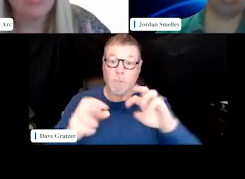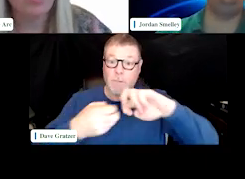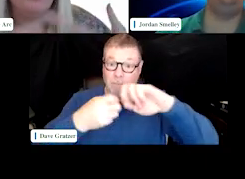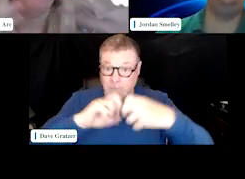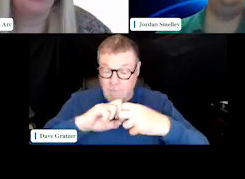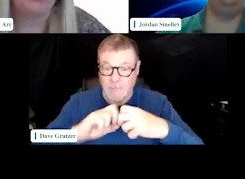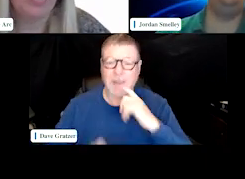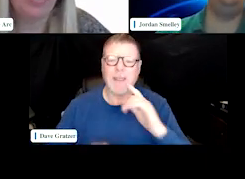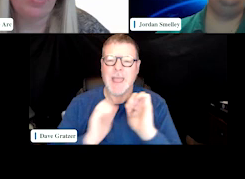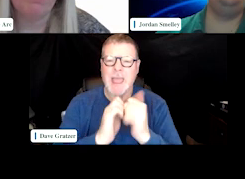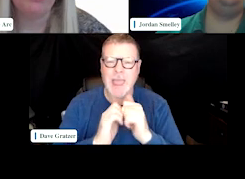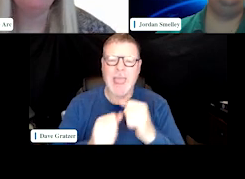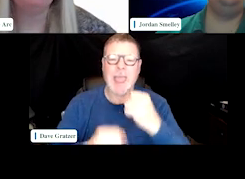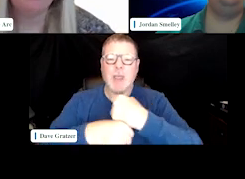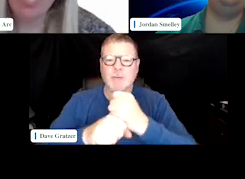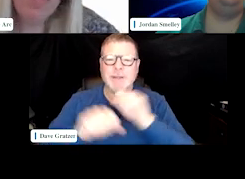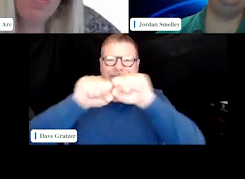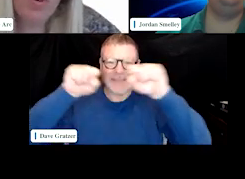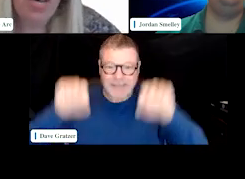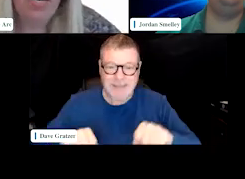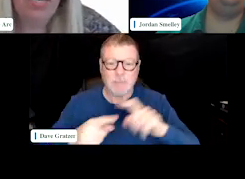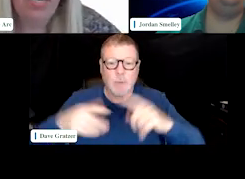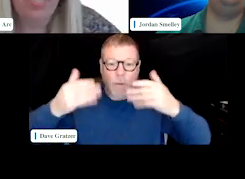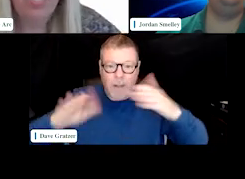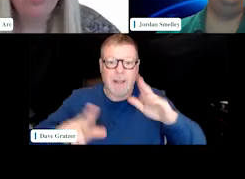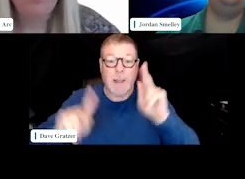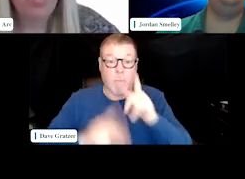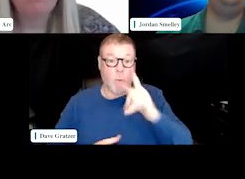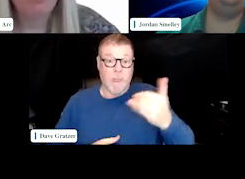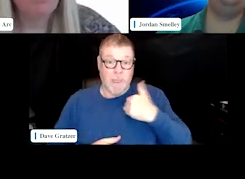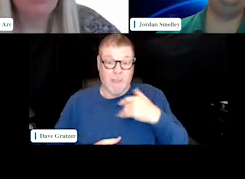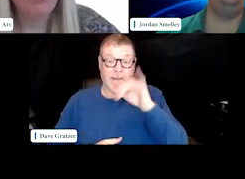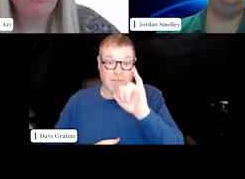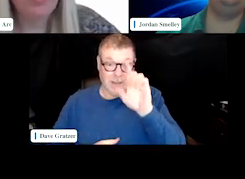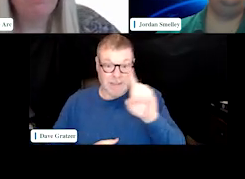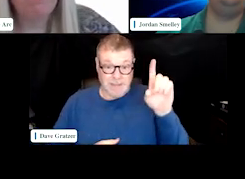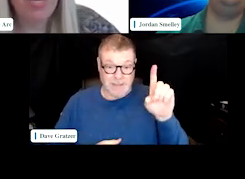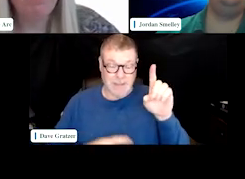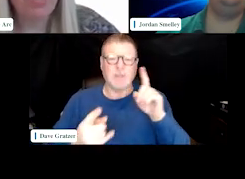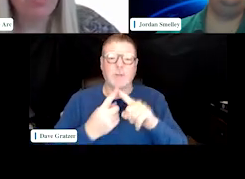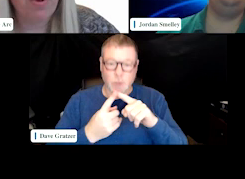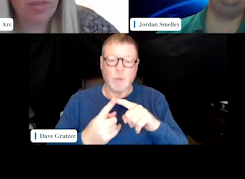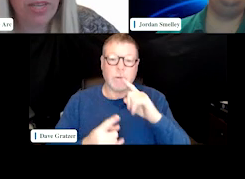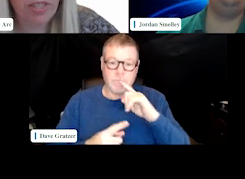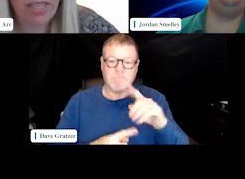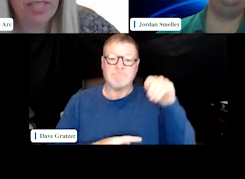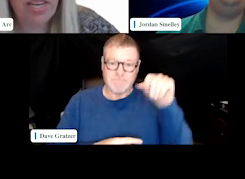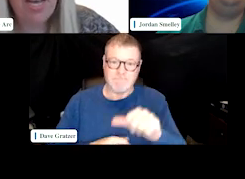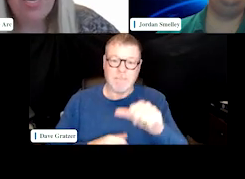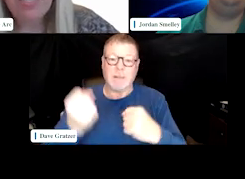is how do we create systems to allow people with IDD to be able to be paid peer support specialist.